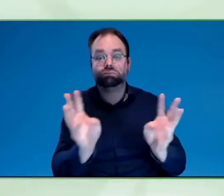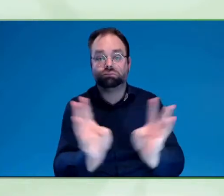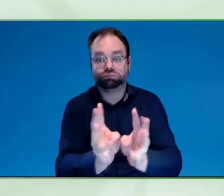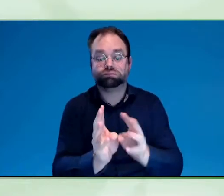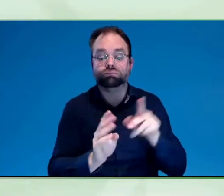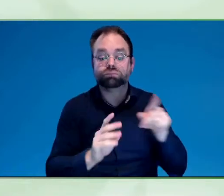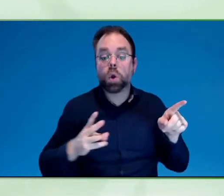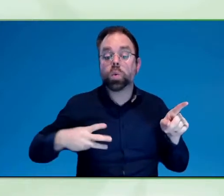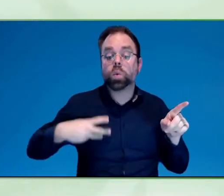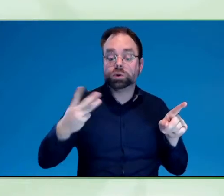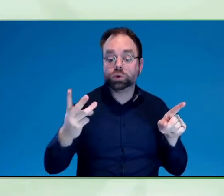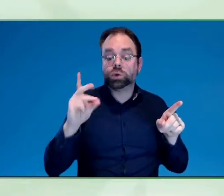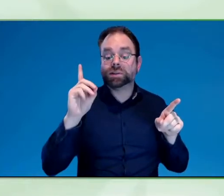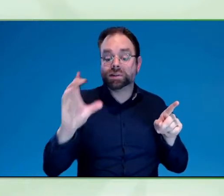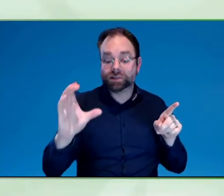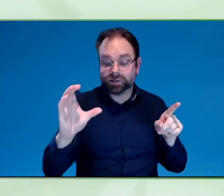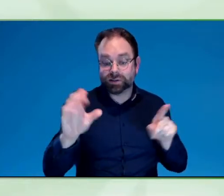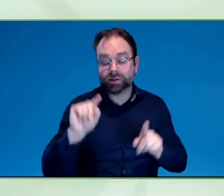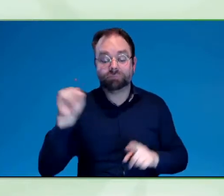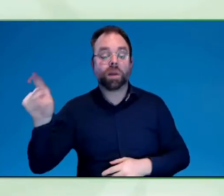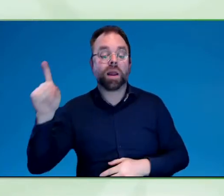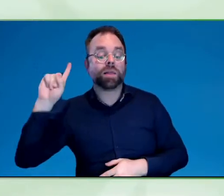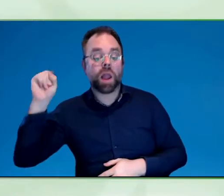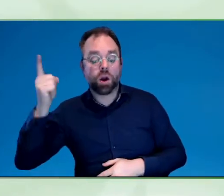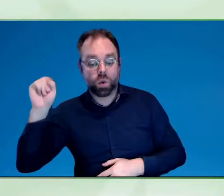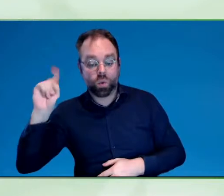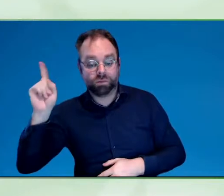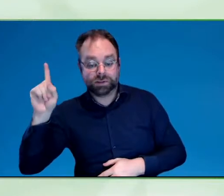to collaborate otherwise.